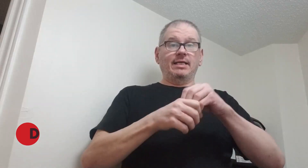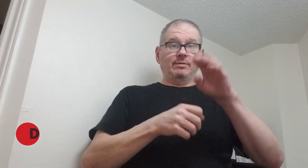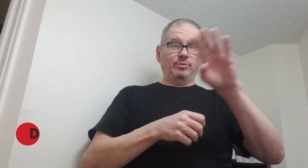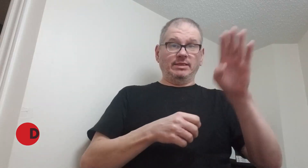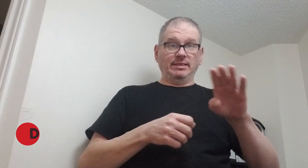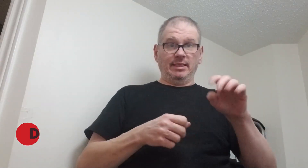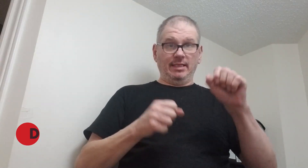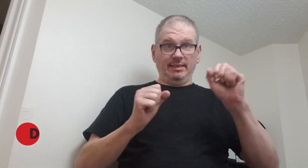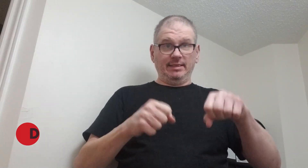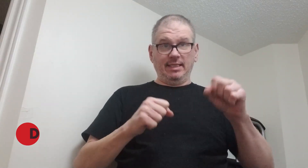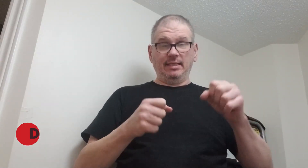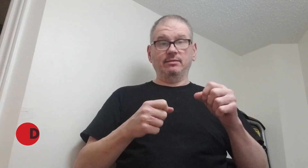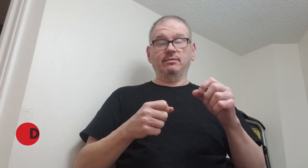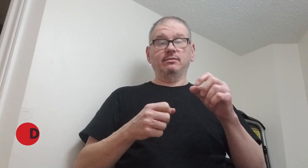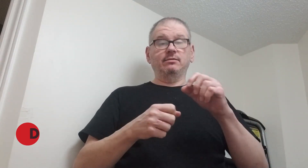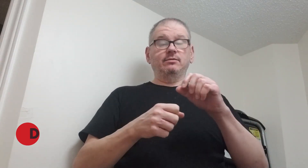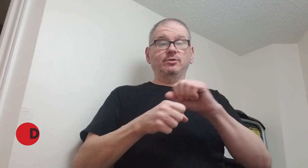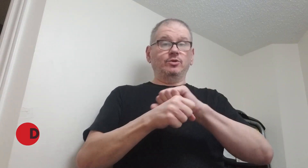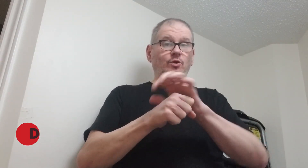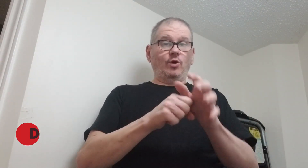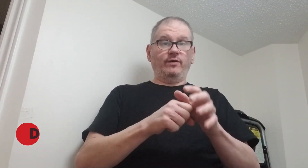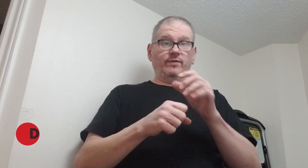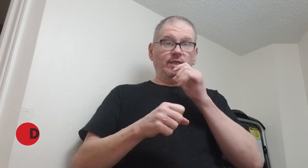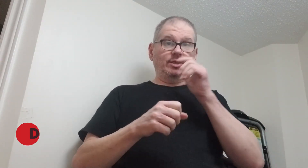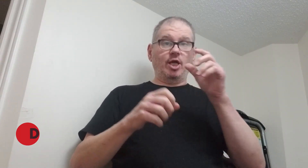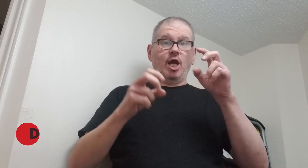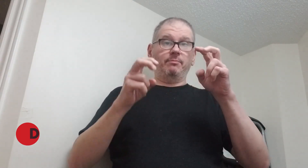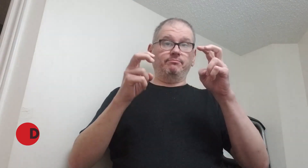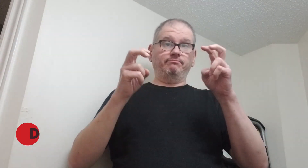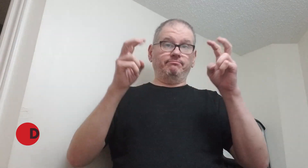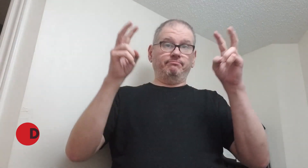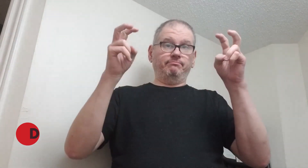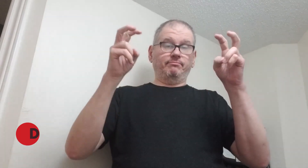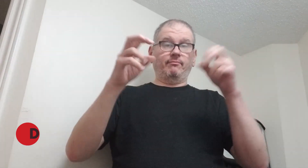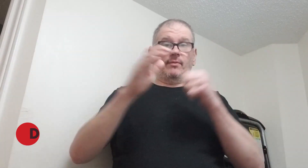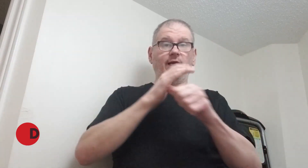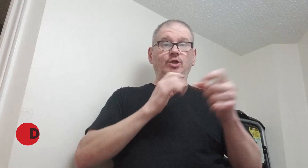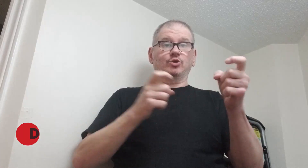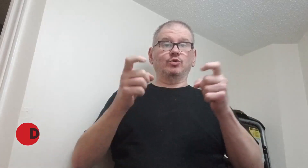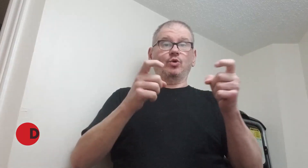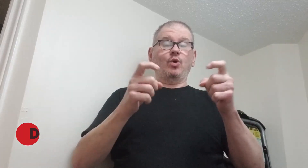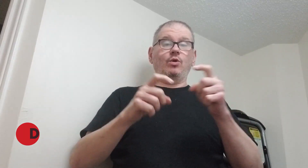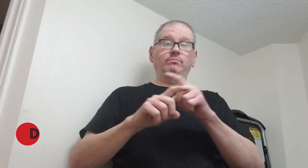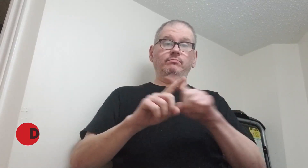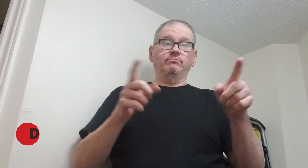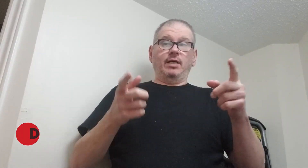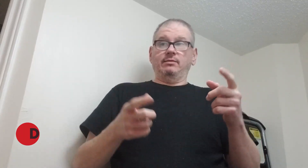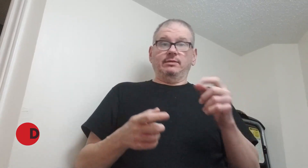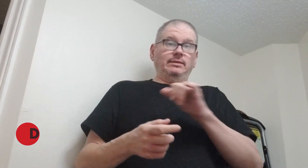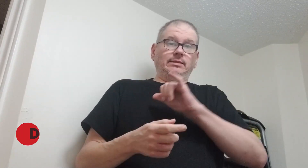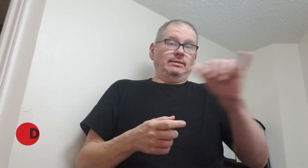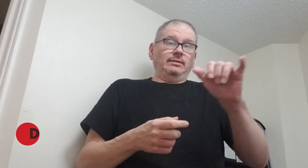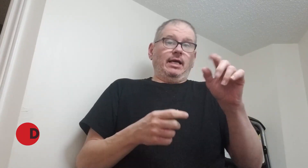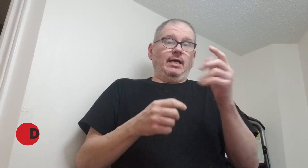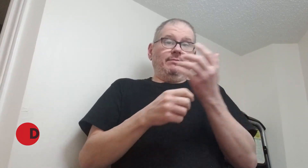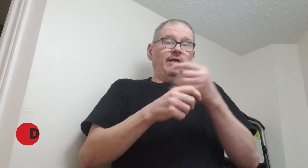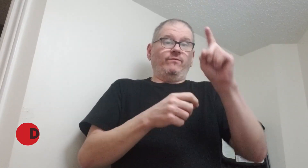In Brazil, yes, COVID-19 is not under control, but it’s like that